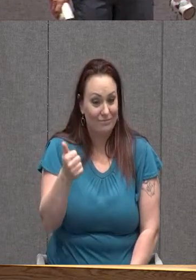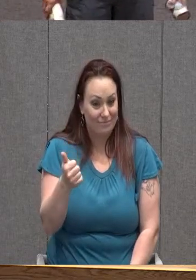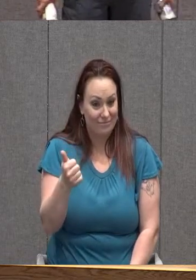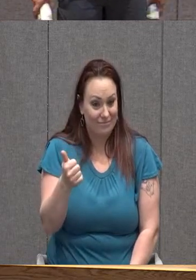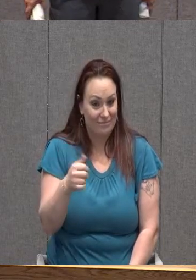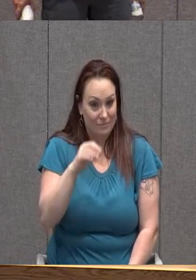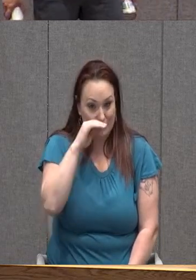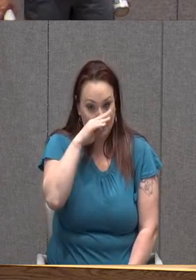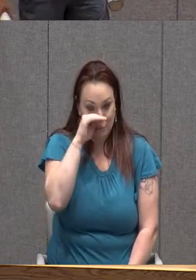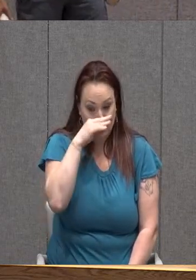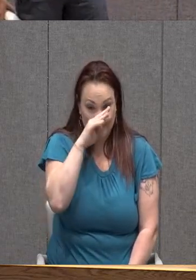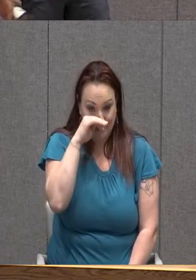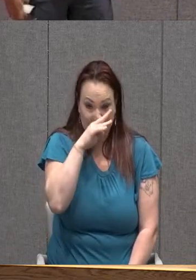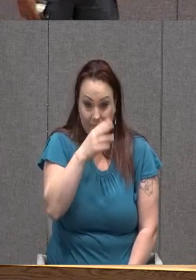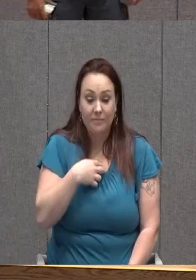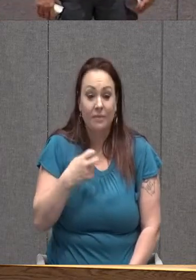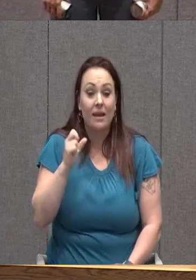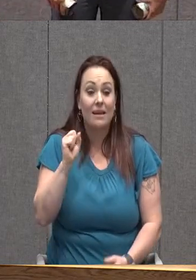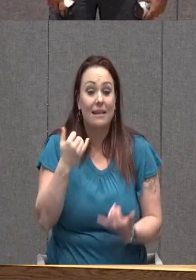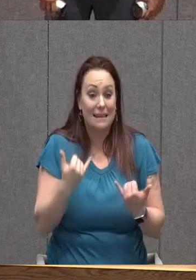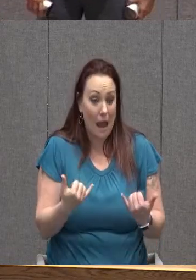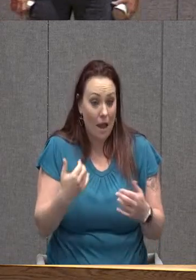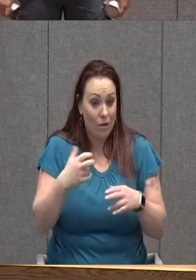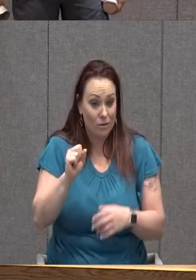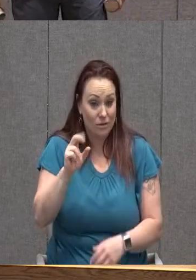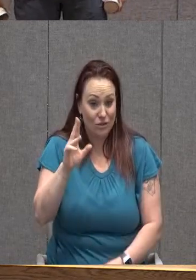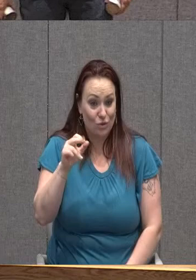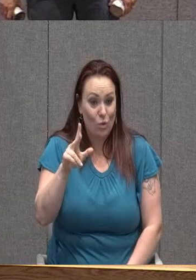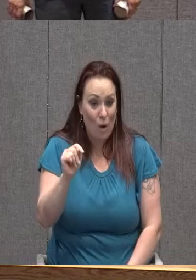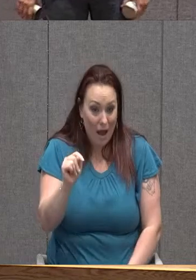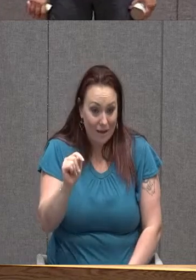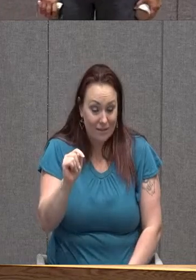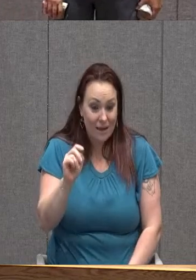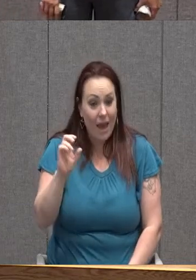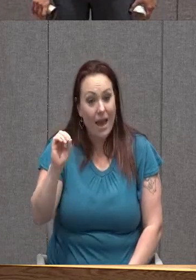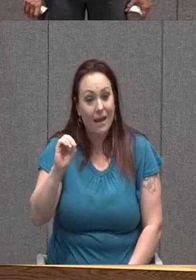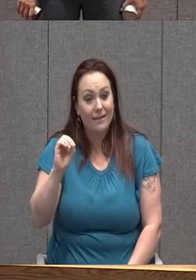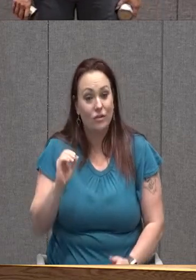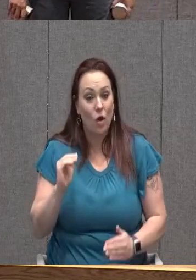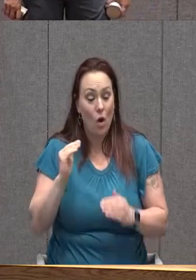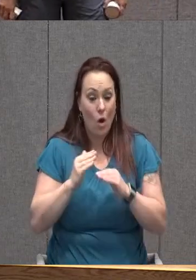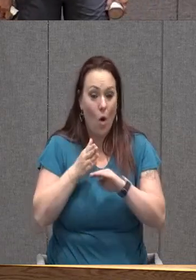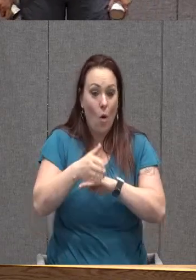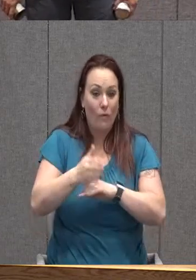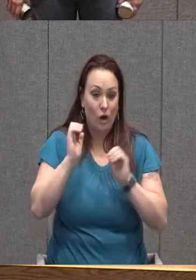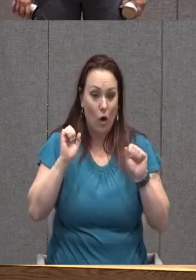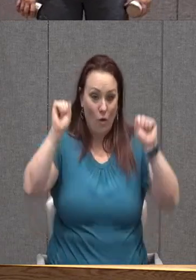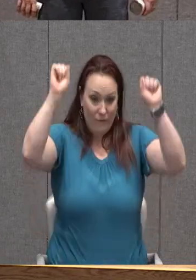Finally, squat and overhead press. (in foreign language)